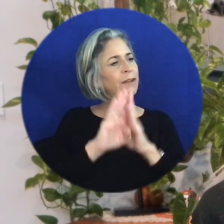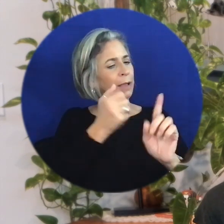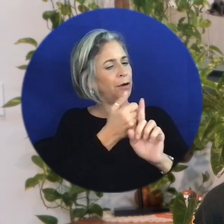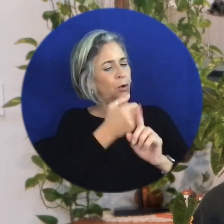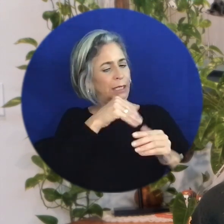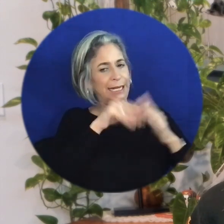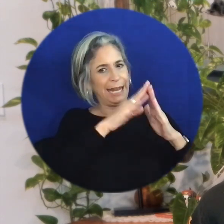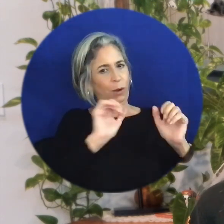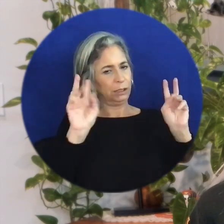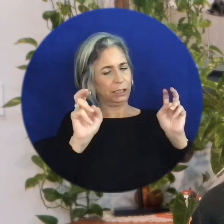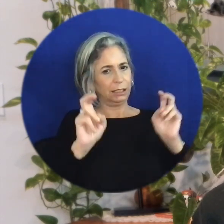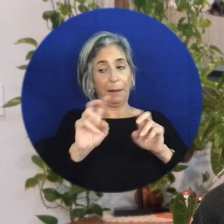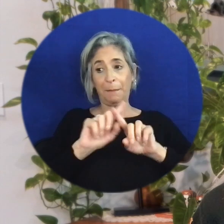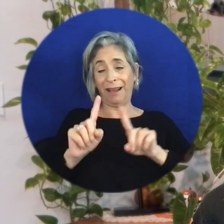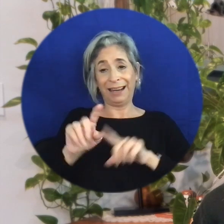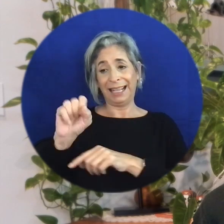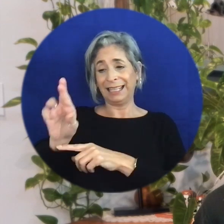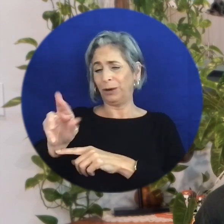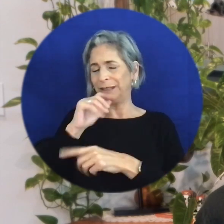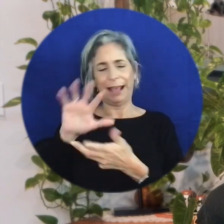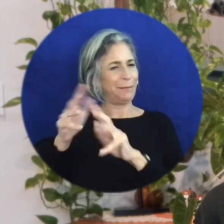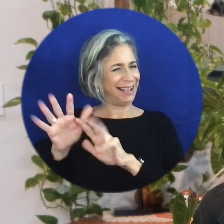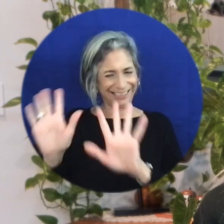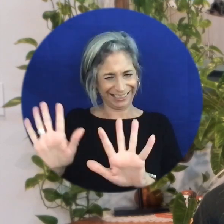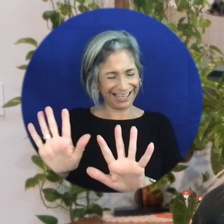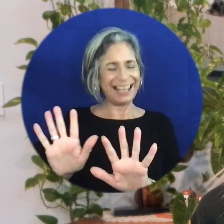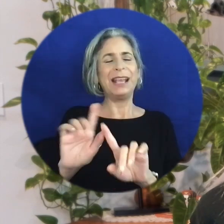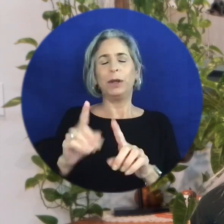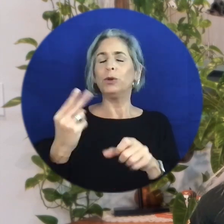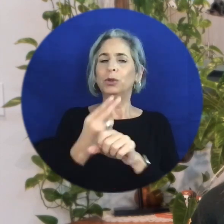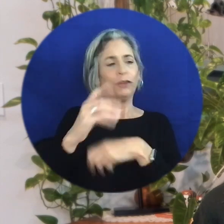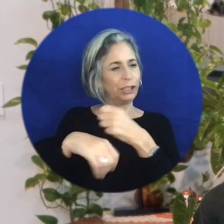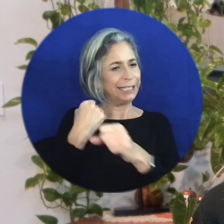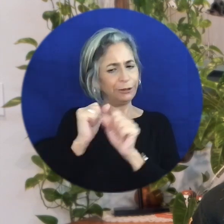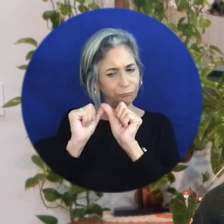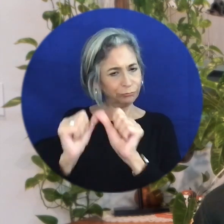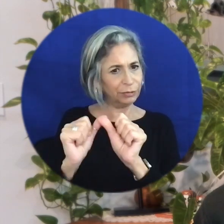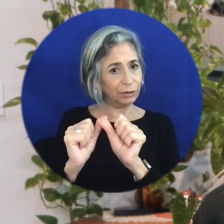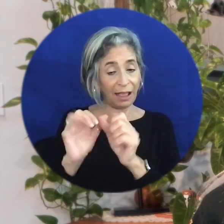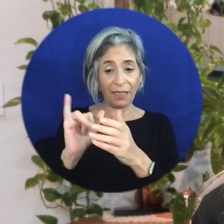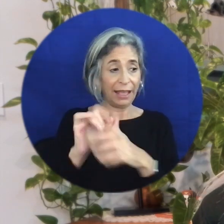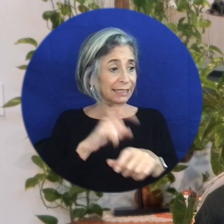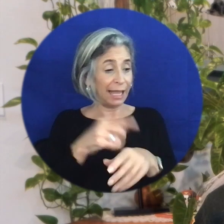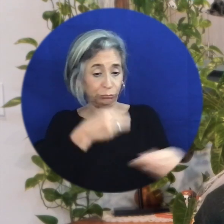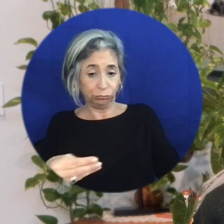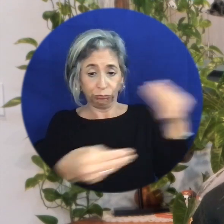Like SSR, we developed our own image component in house. Unlike our SSR, it was not a mess and we were able to use it for years.